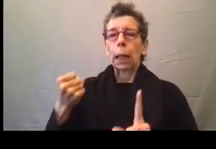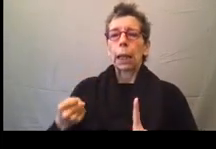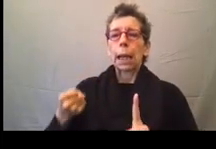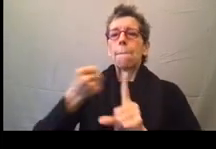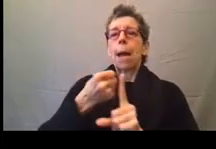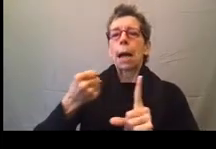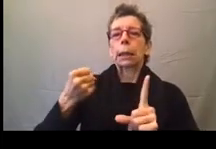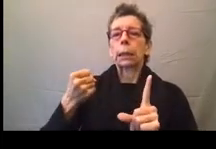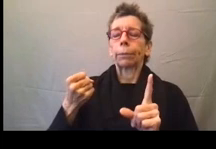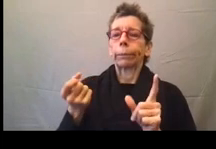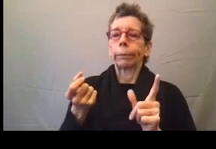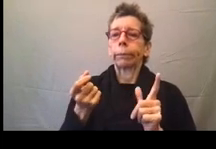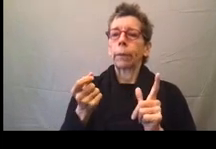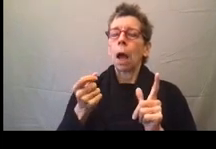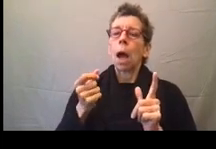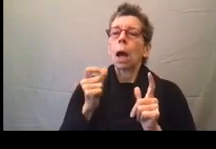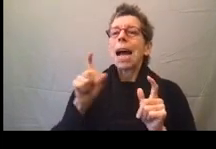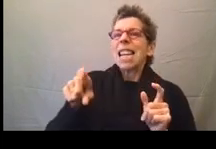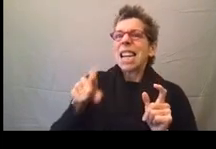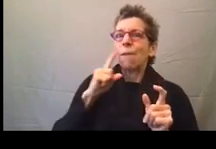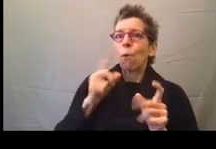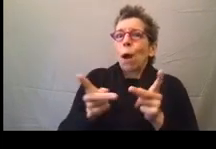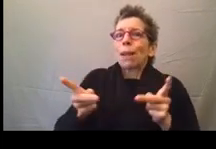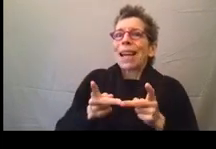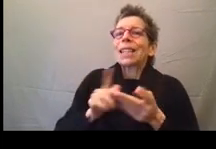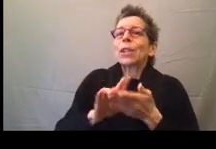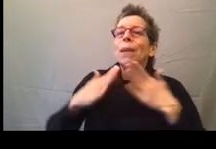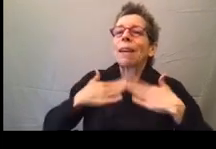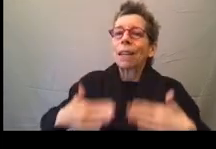their physical workplaces accessible. And more than their physical workplaces and in